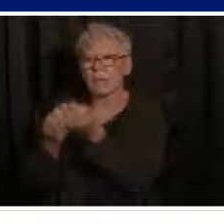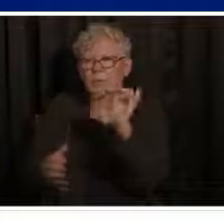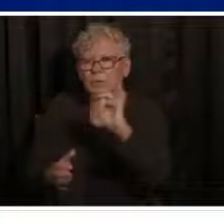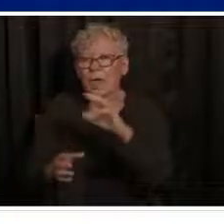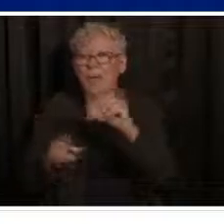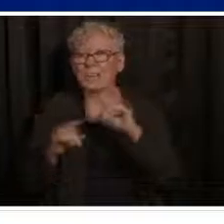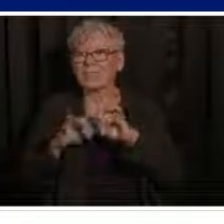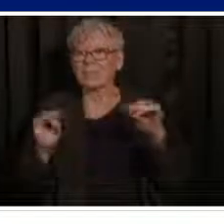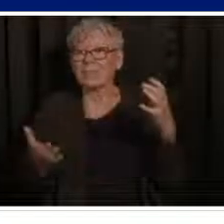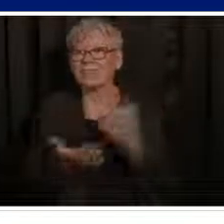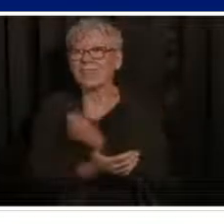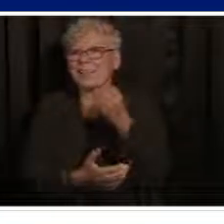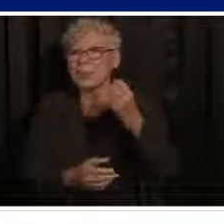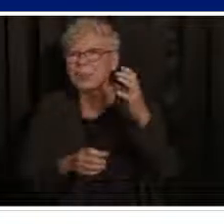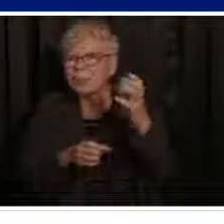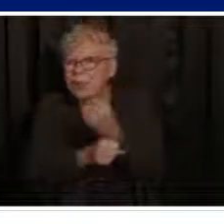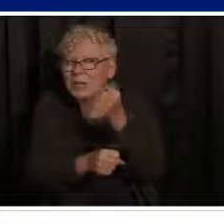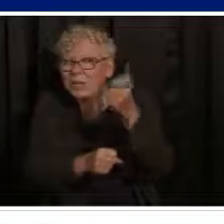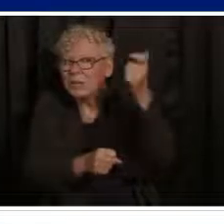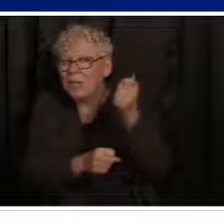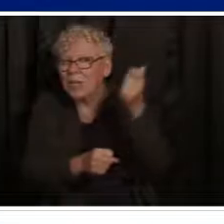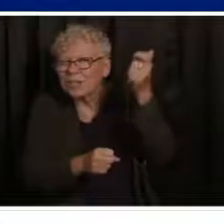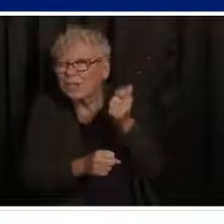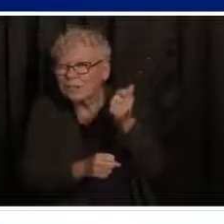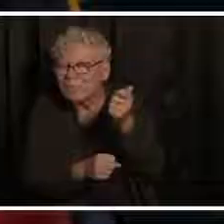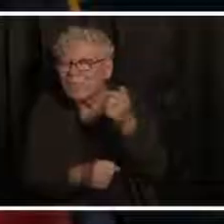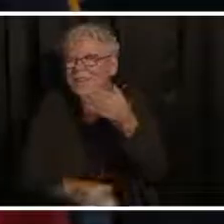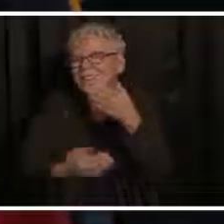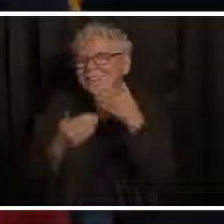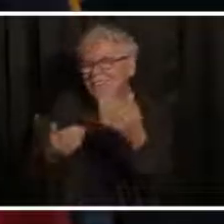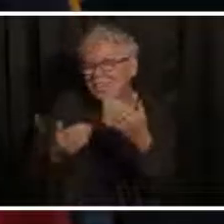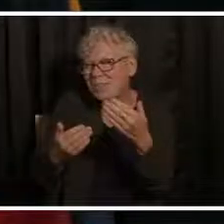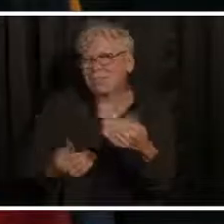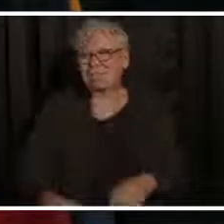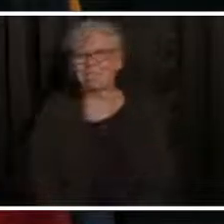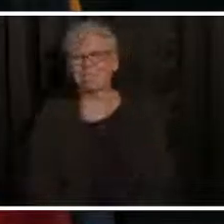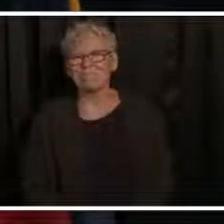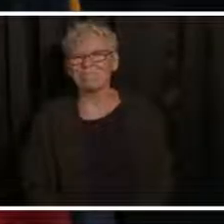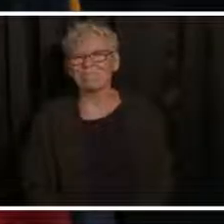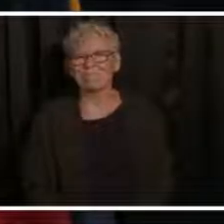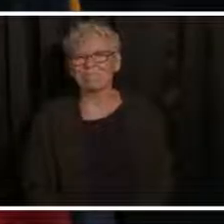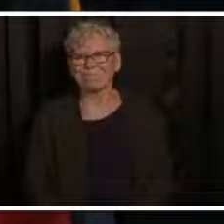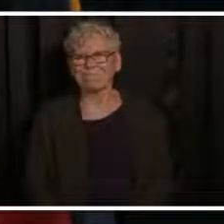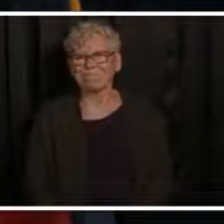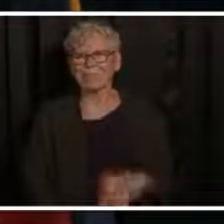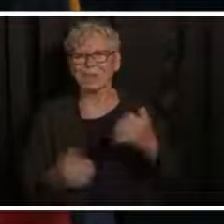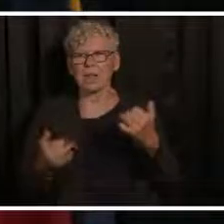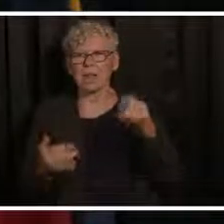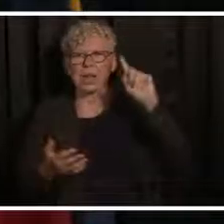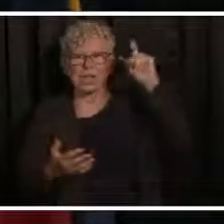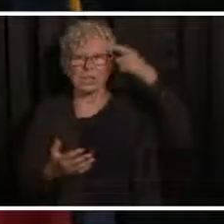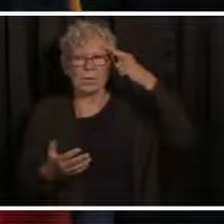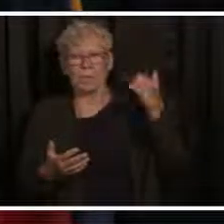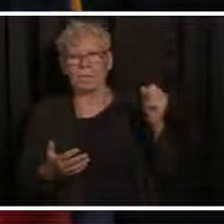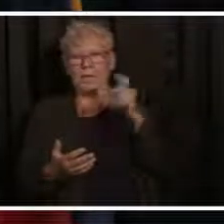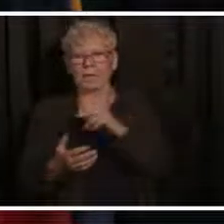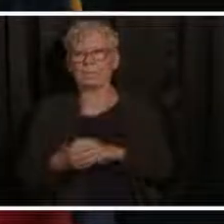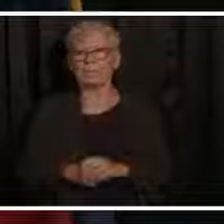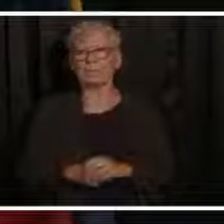you. So, you know, we're making the general public aware of these efforts but generally, these are used in a very targeted way. So, community college students will find out